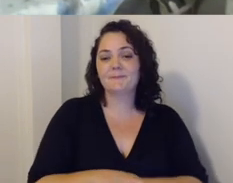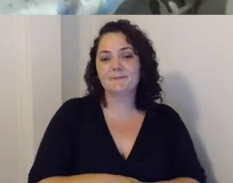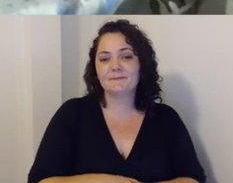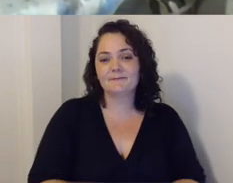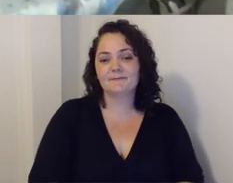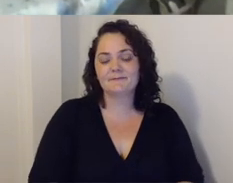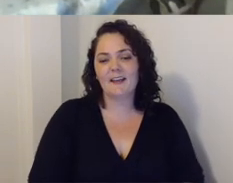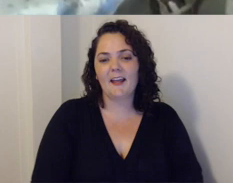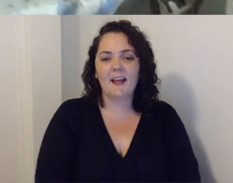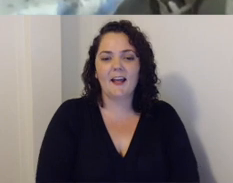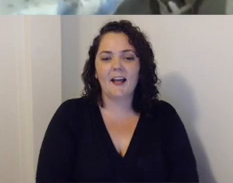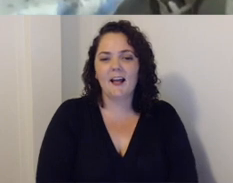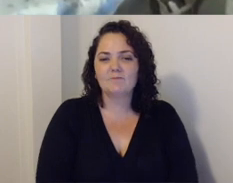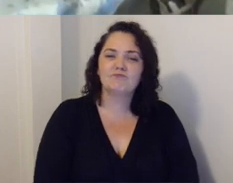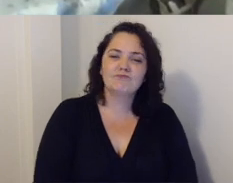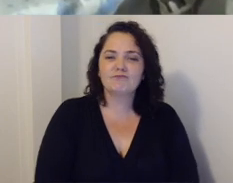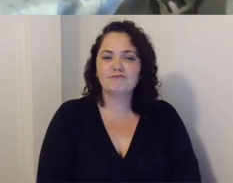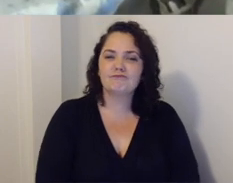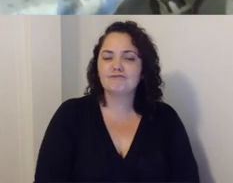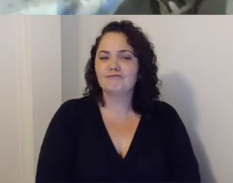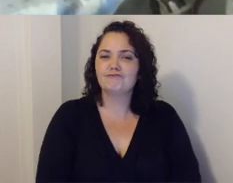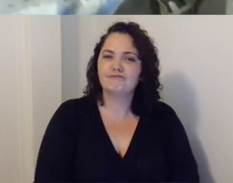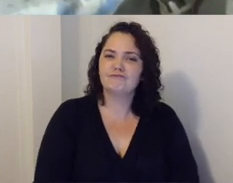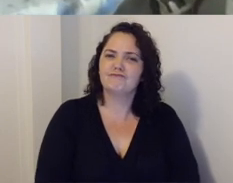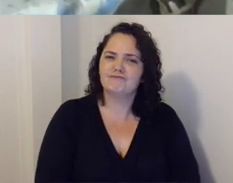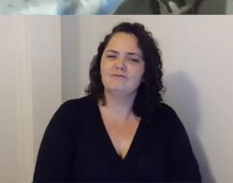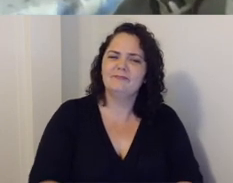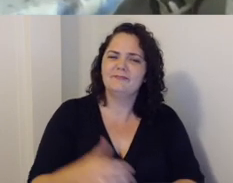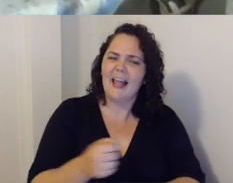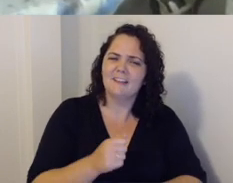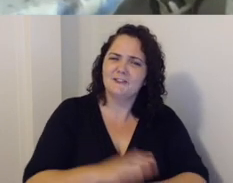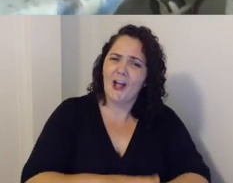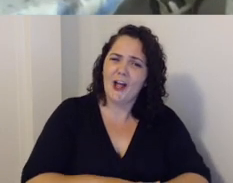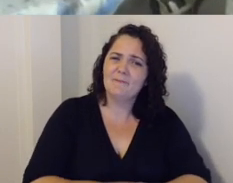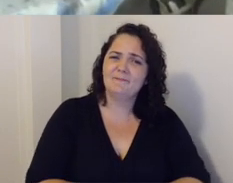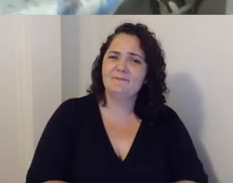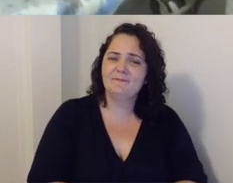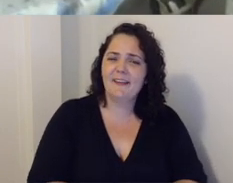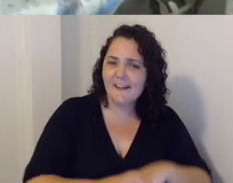and let's give yourself a little bit of time to develop this drawing so be patient, get those